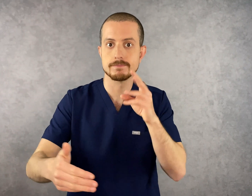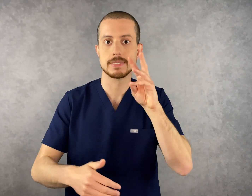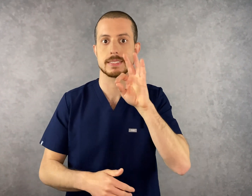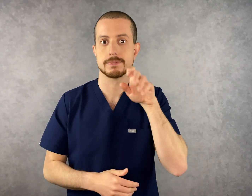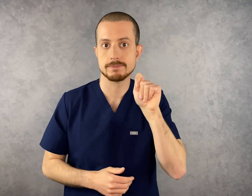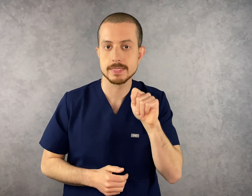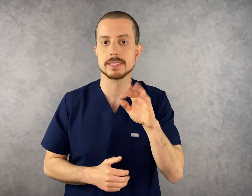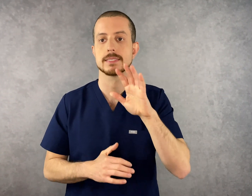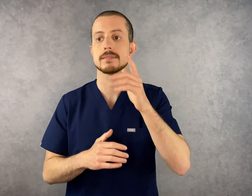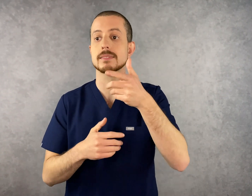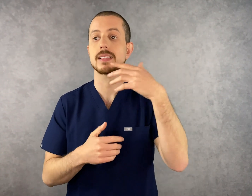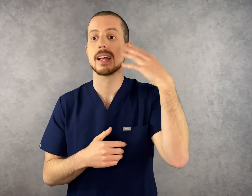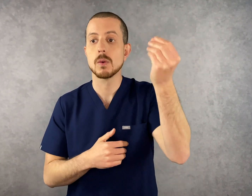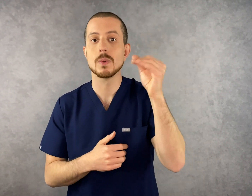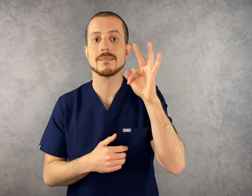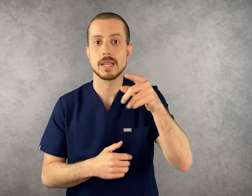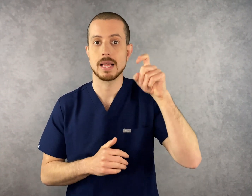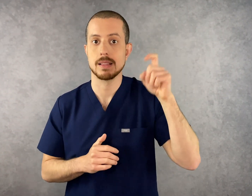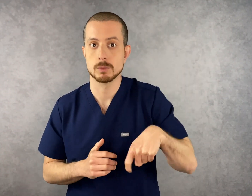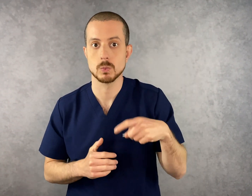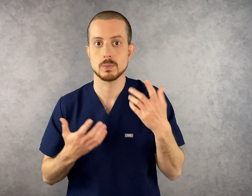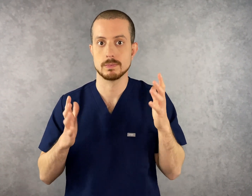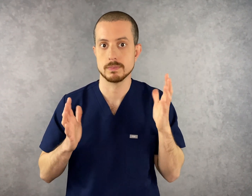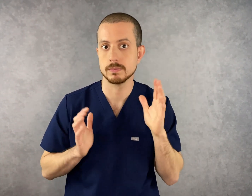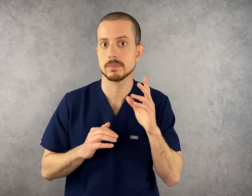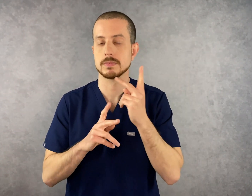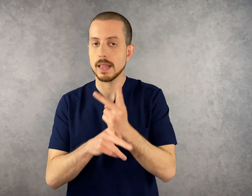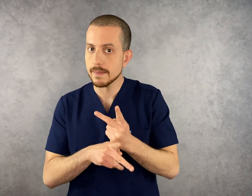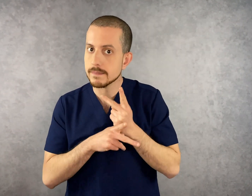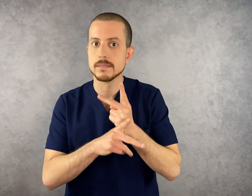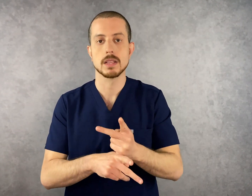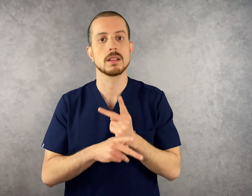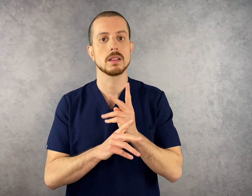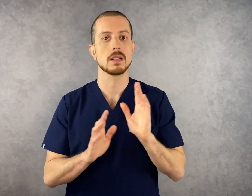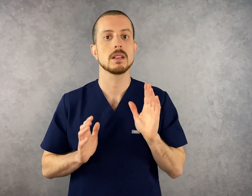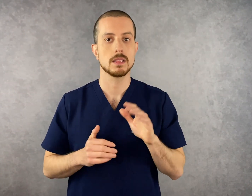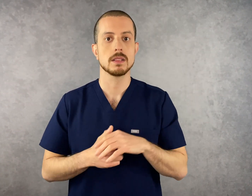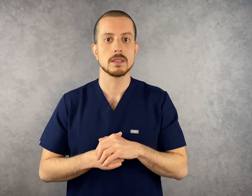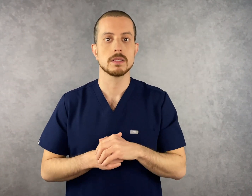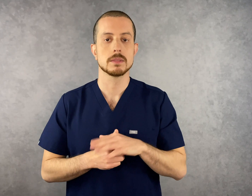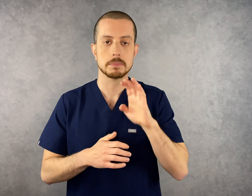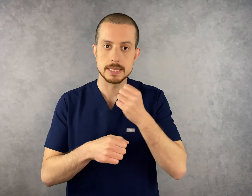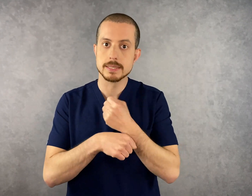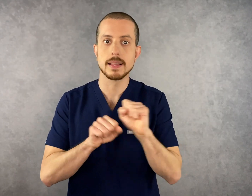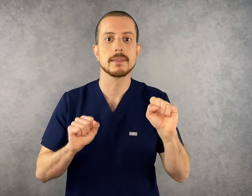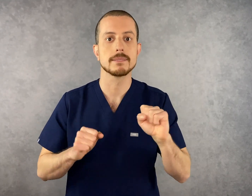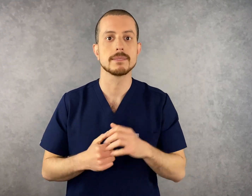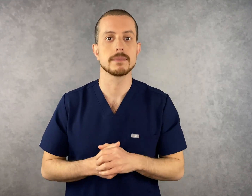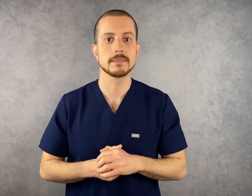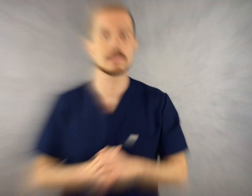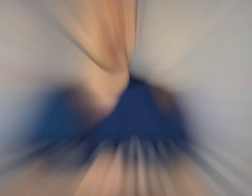away from others, and go out only if you have to. Be careful. Be safe!